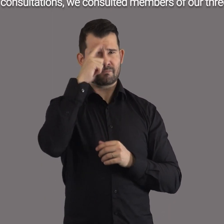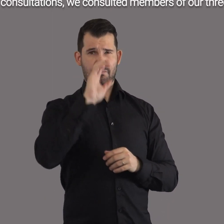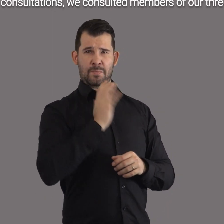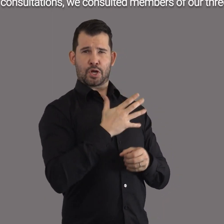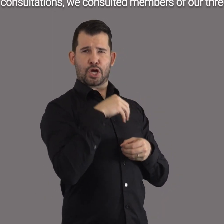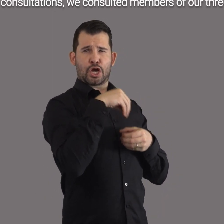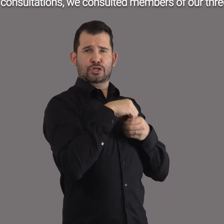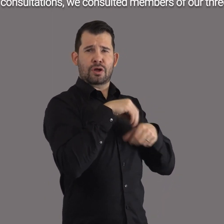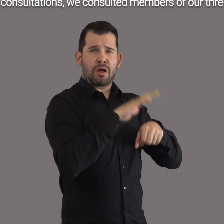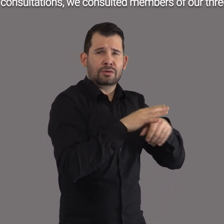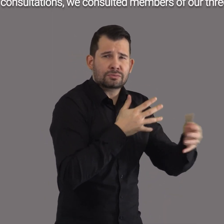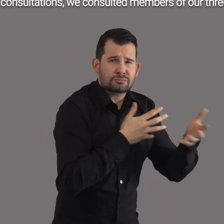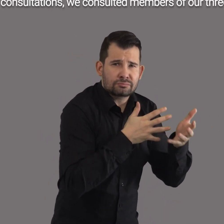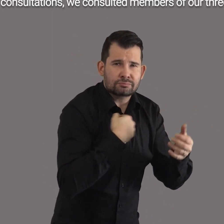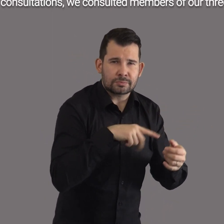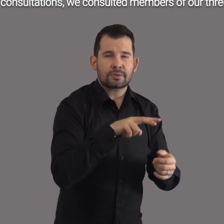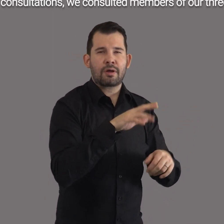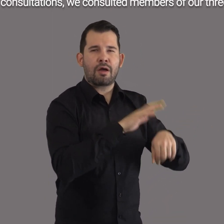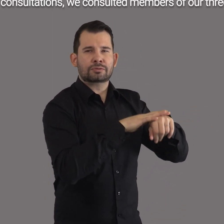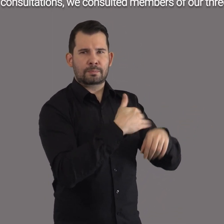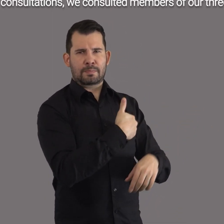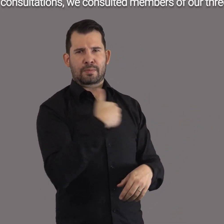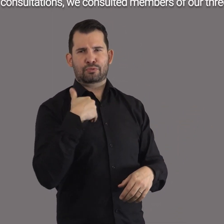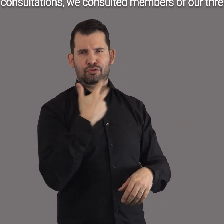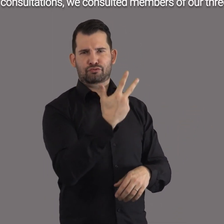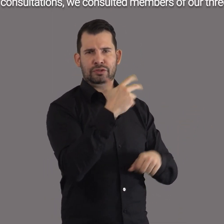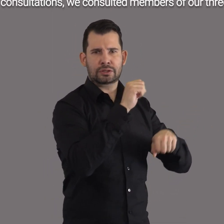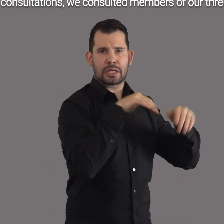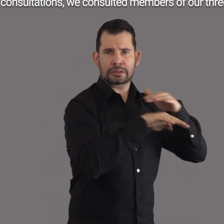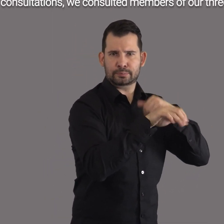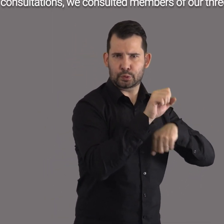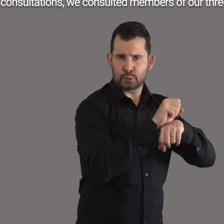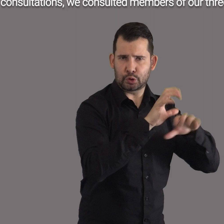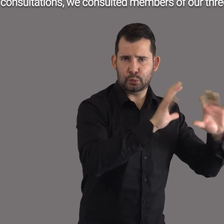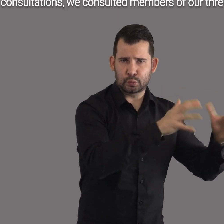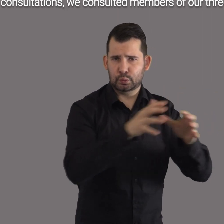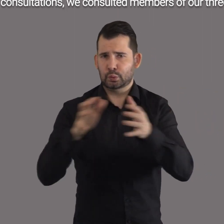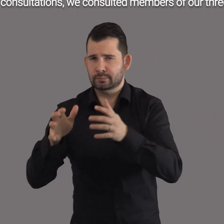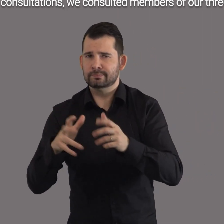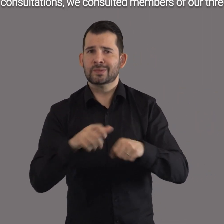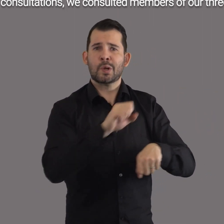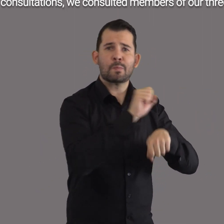For our internal consultations, we consulted members of ours three accessibility